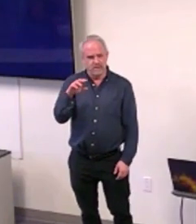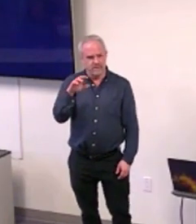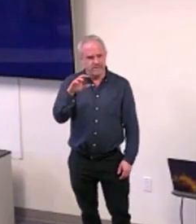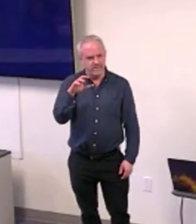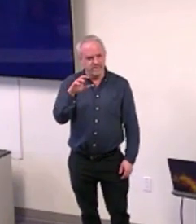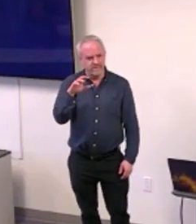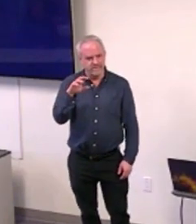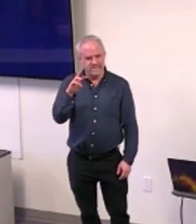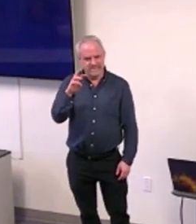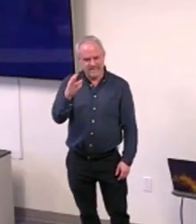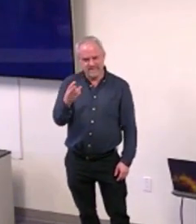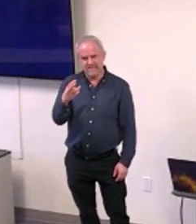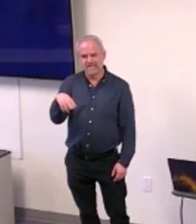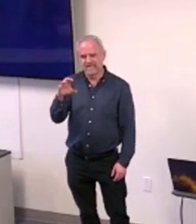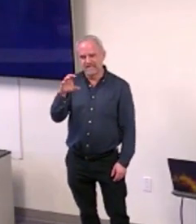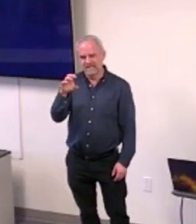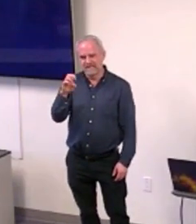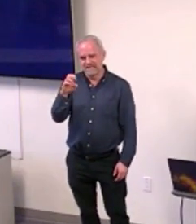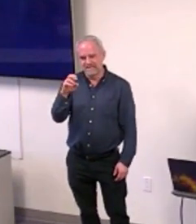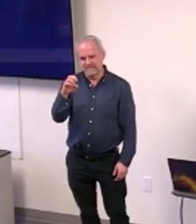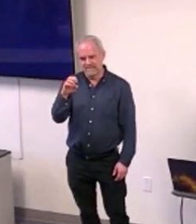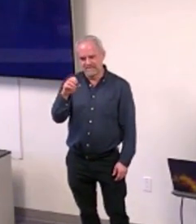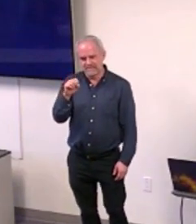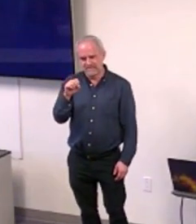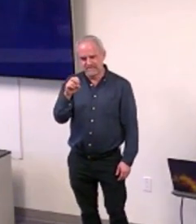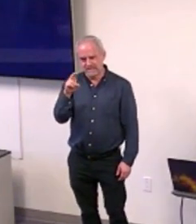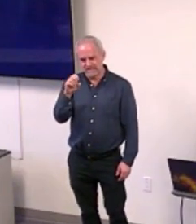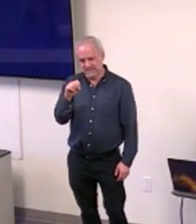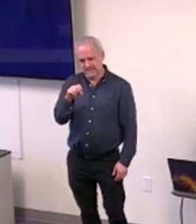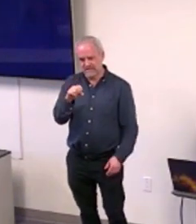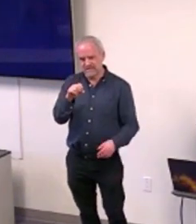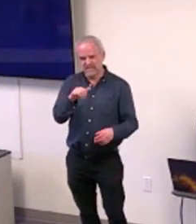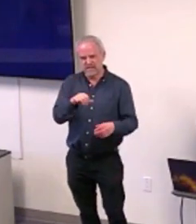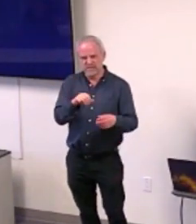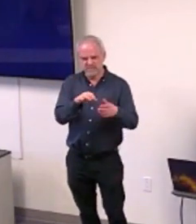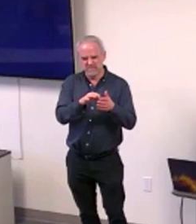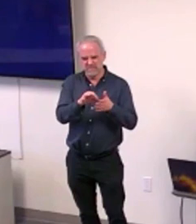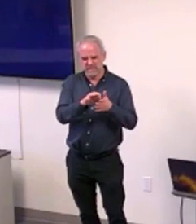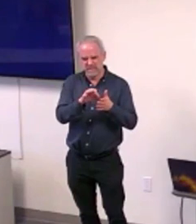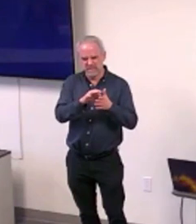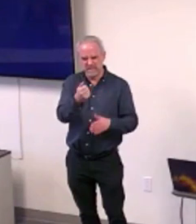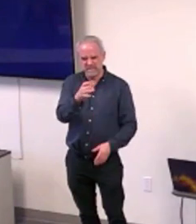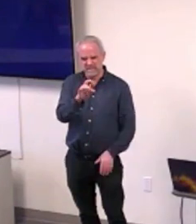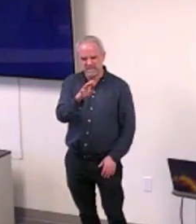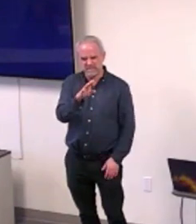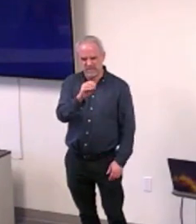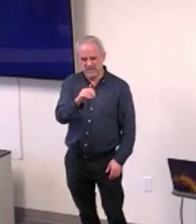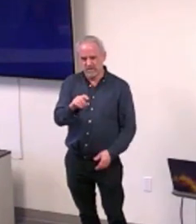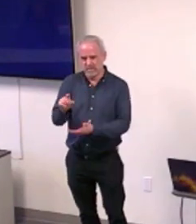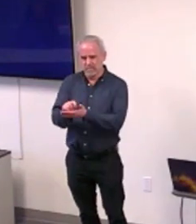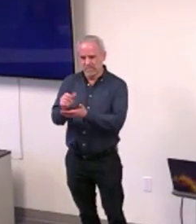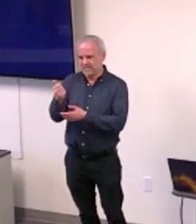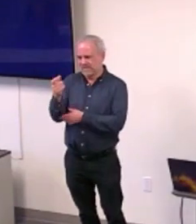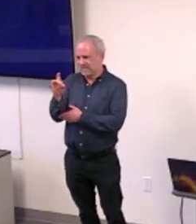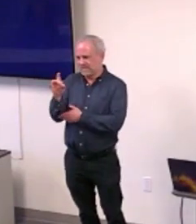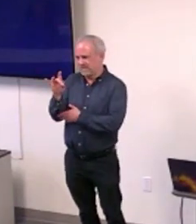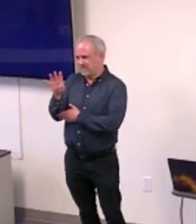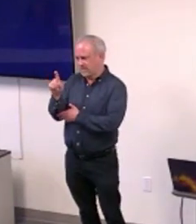It was published in 1841. So it was taken in 1840, and published in 1841. It was the first census